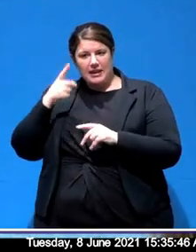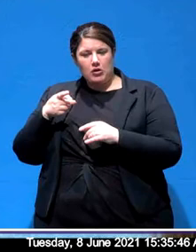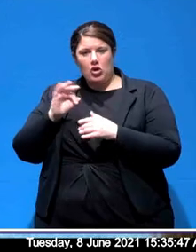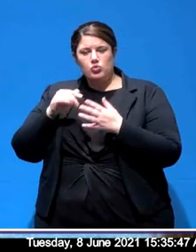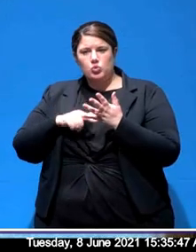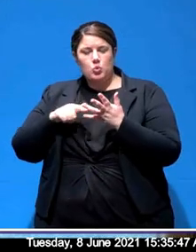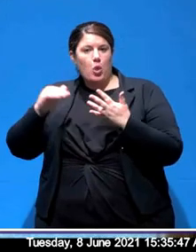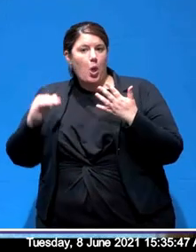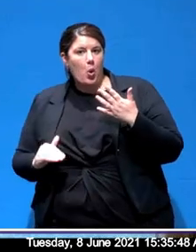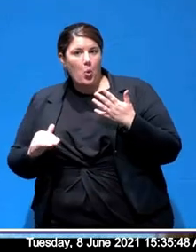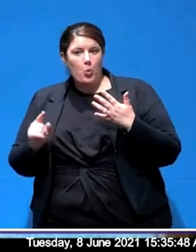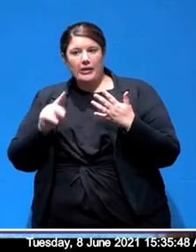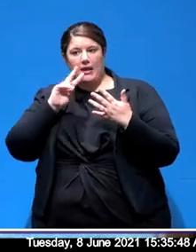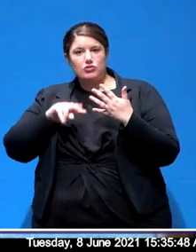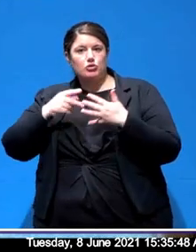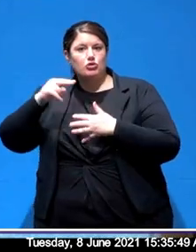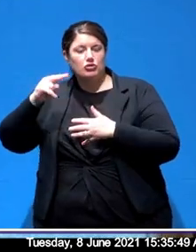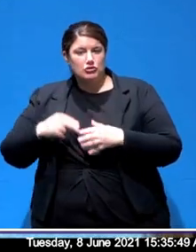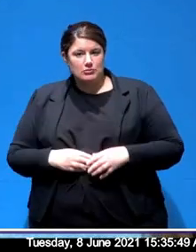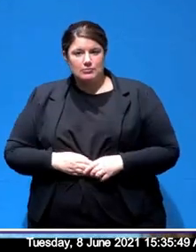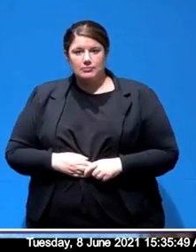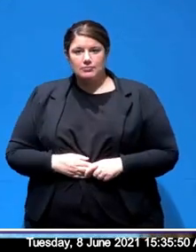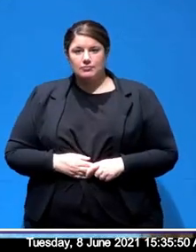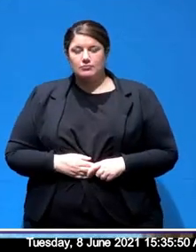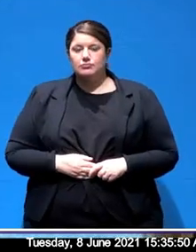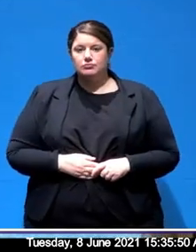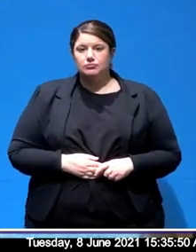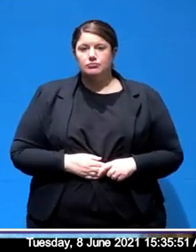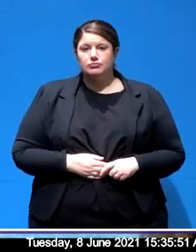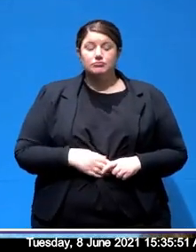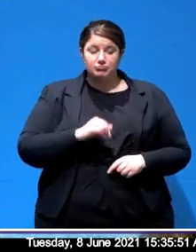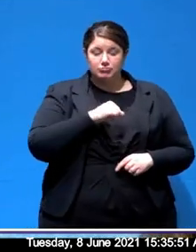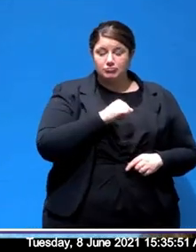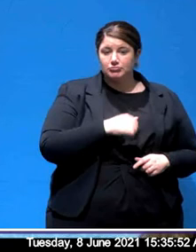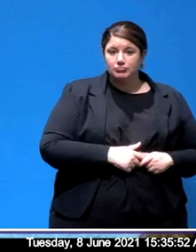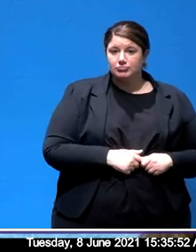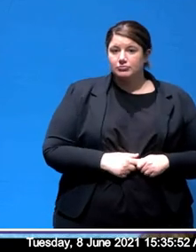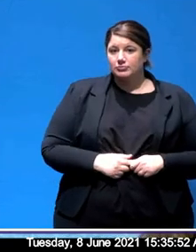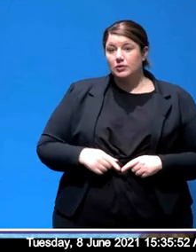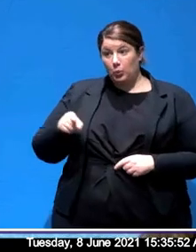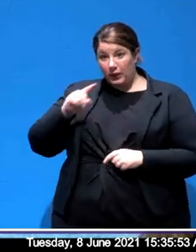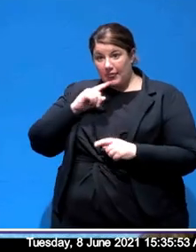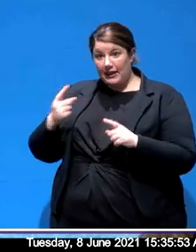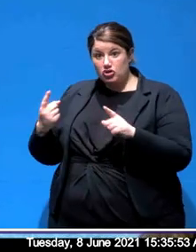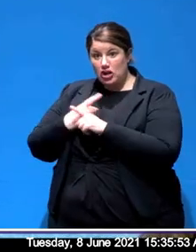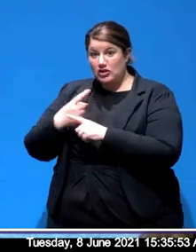And would they ever change any of the substantive details of the report, that you're aware of?